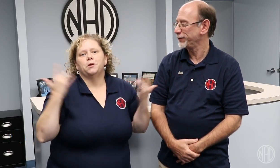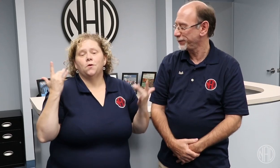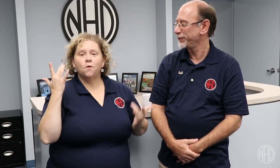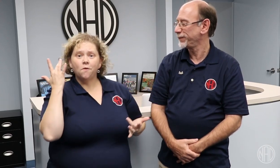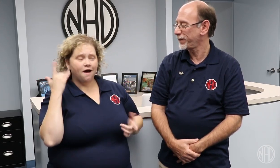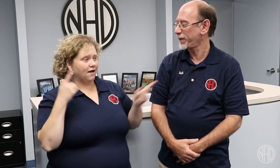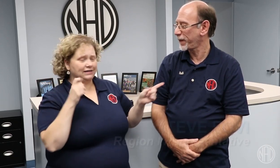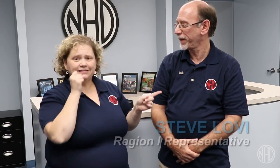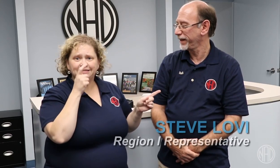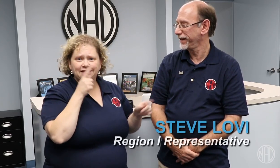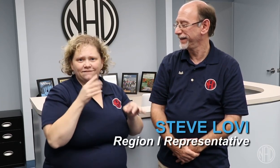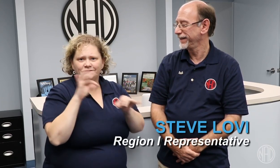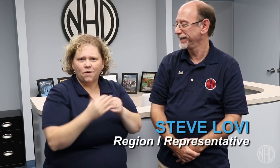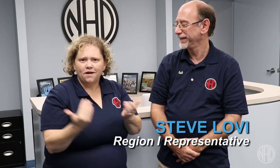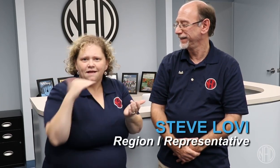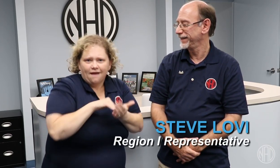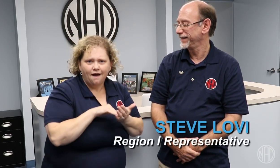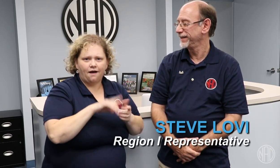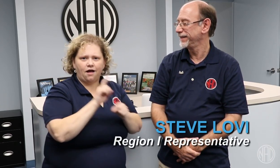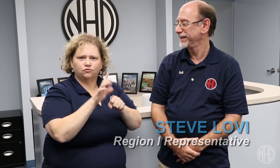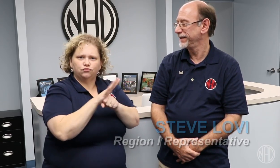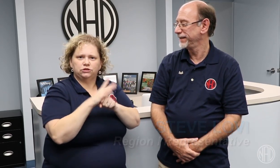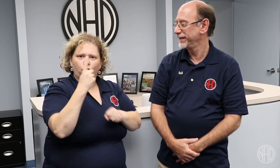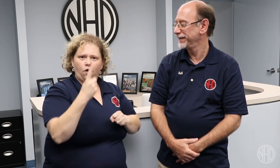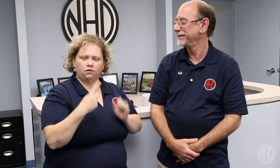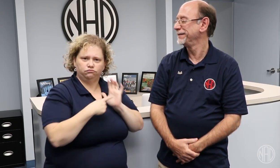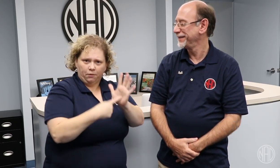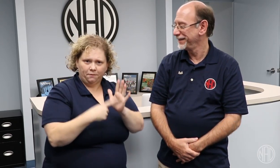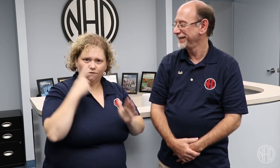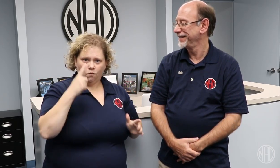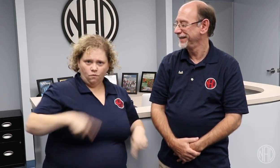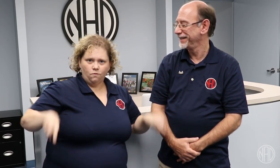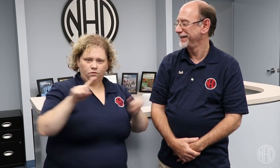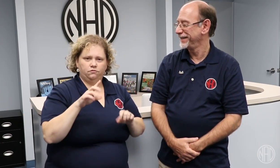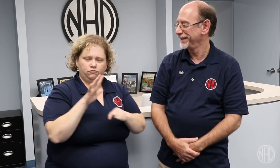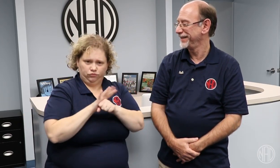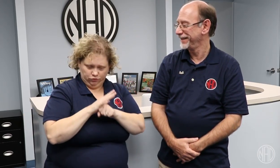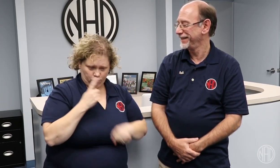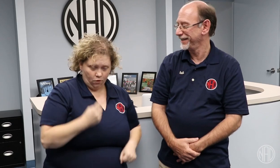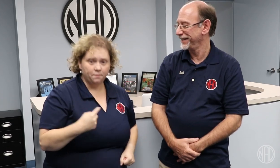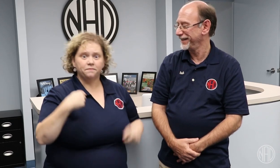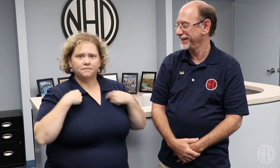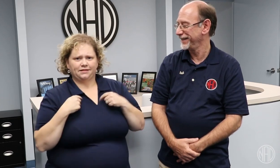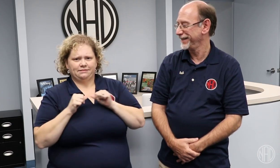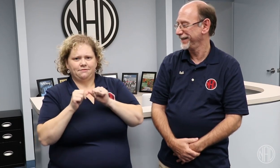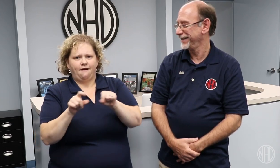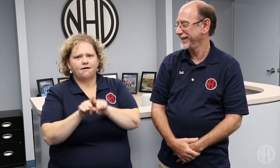We’re excited because Steve is starting a new term as Region I Representative and I still have